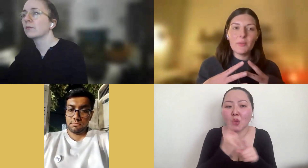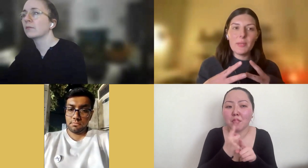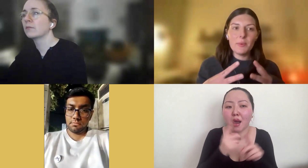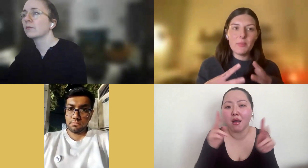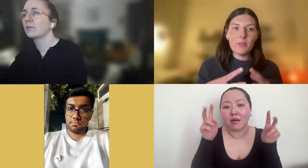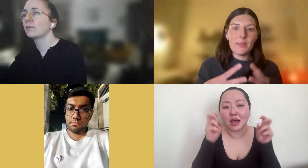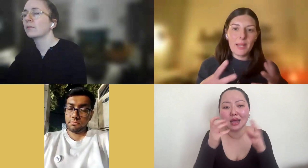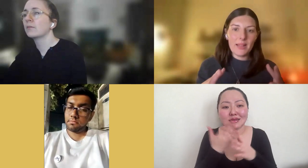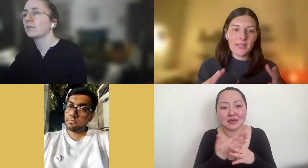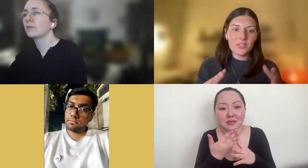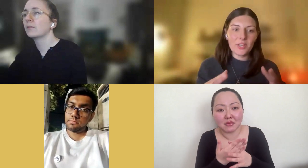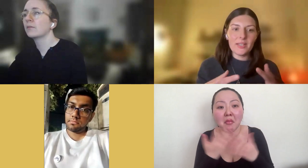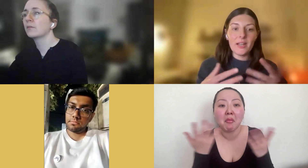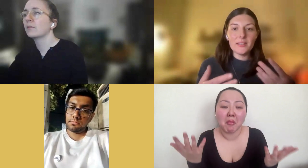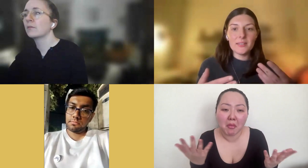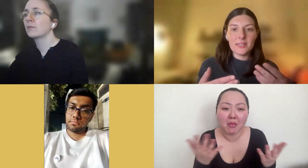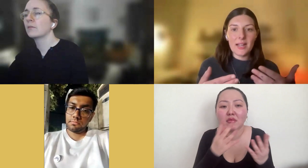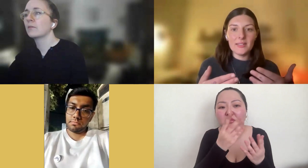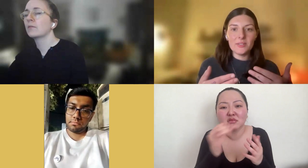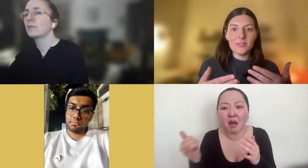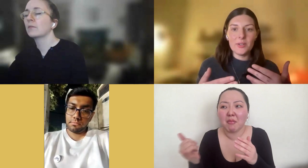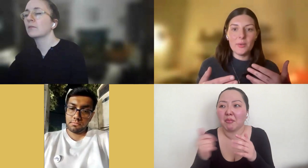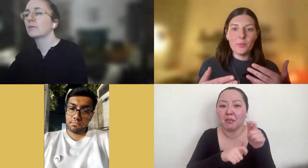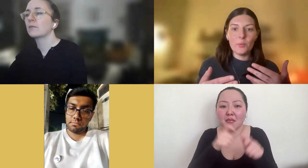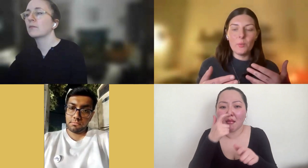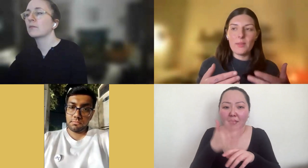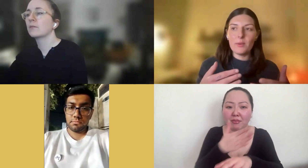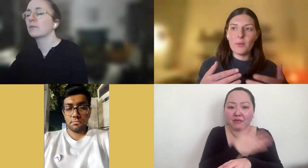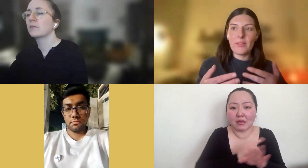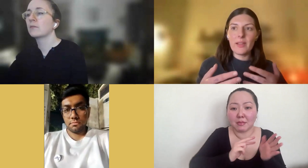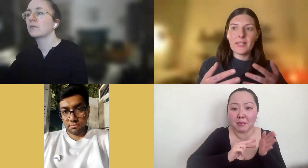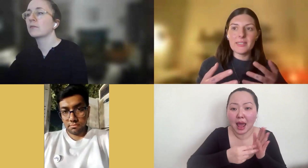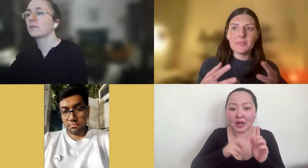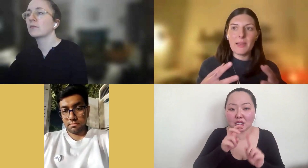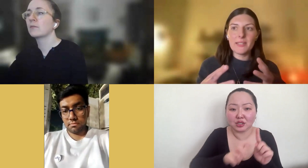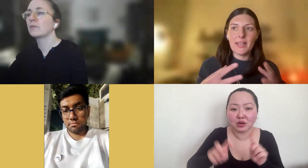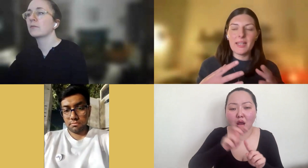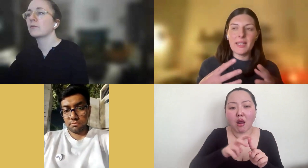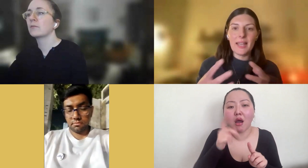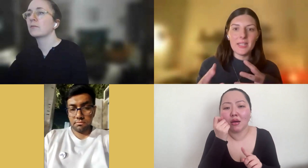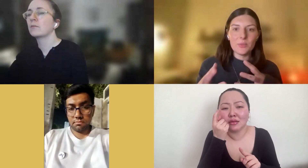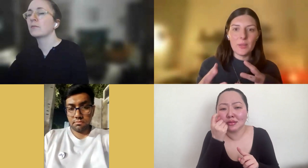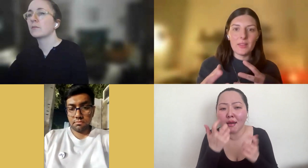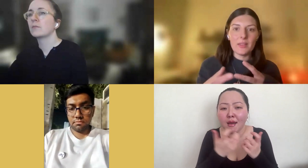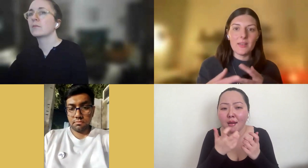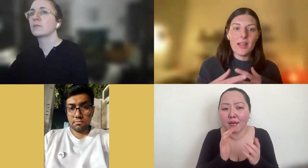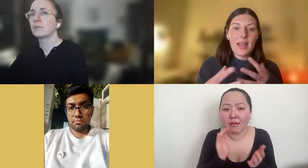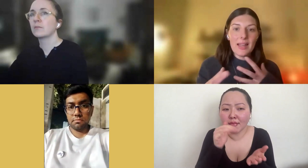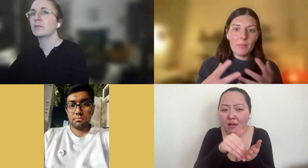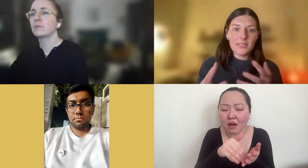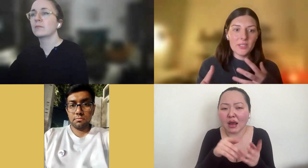so people can plan their journey and understand if it is a space they can engage with and how